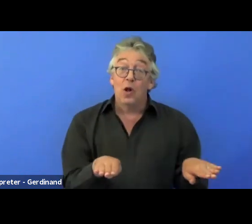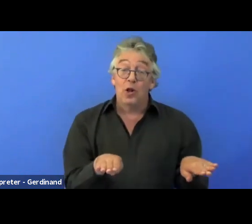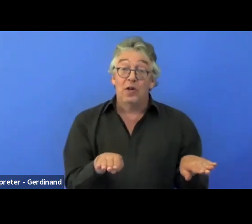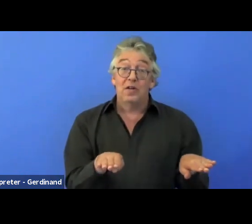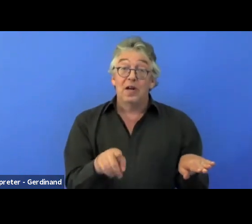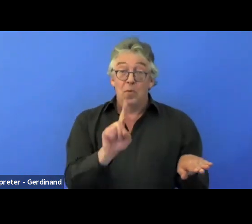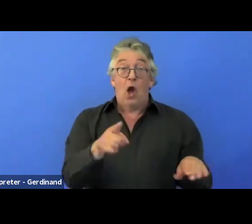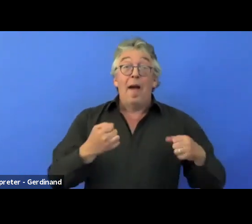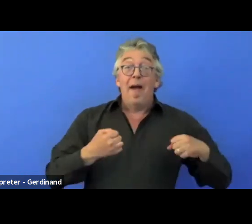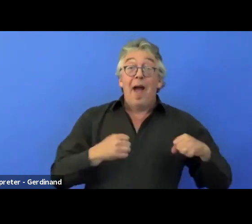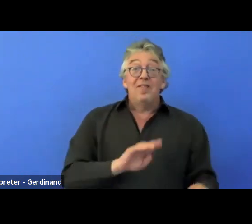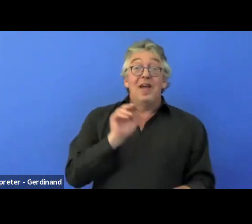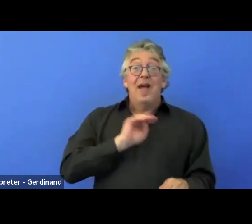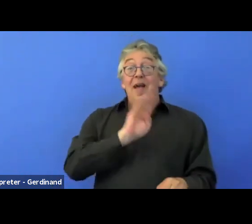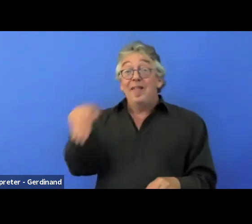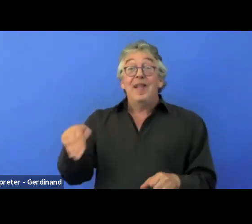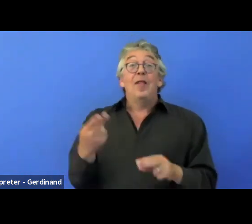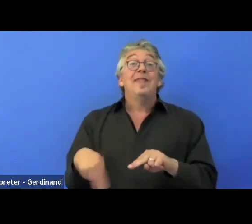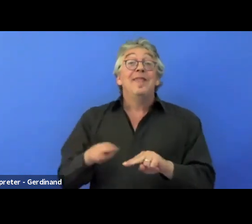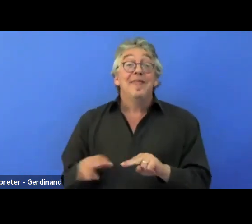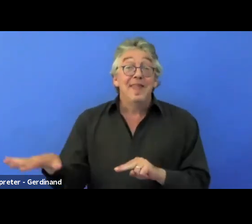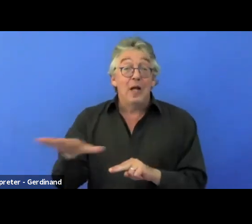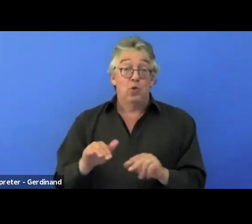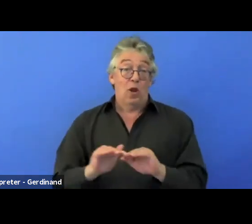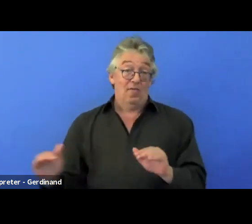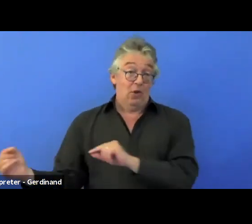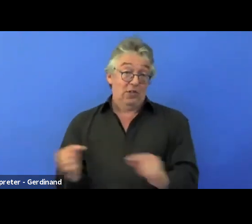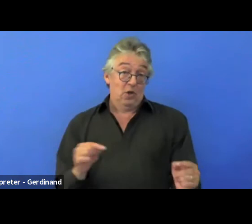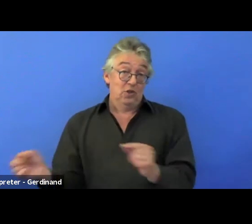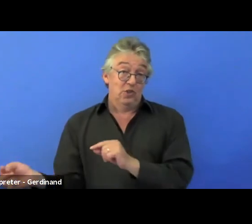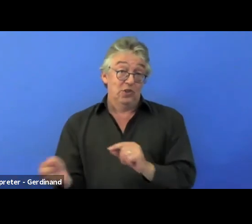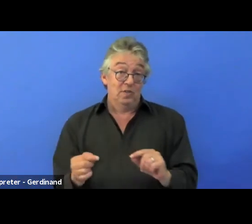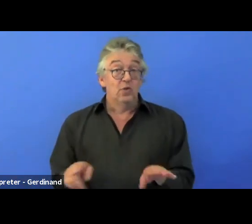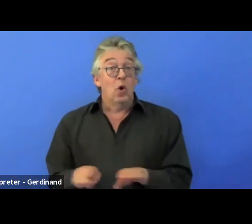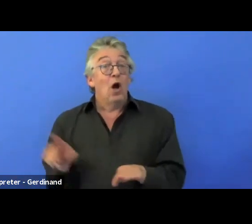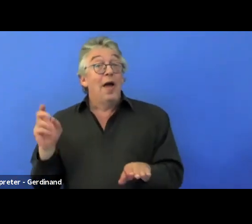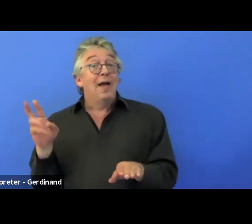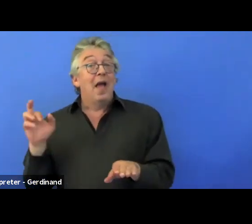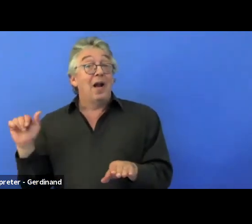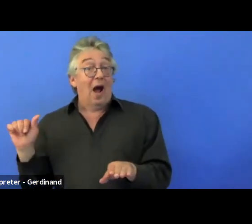in those national discussions, because as Chiara said, the vote will happen at national level